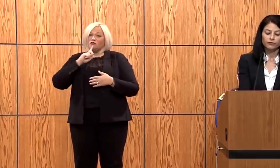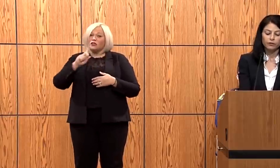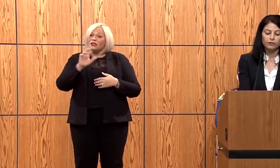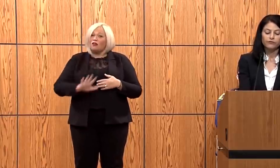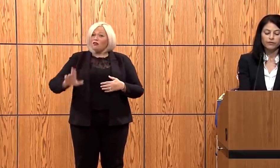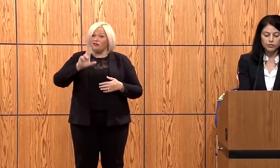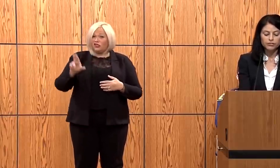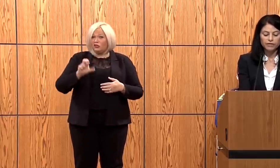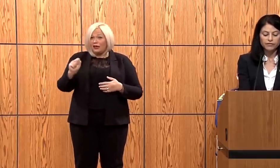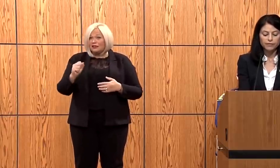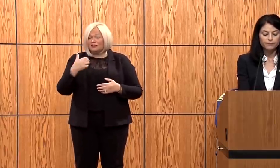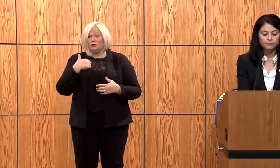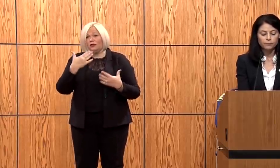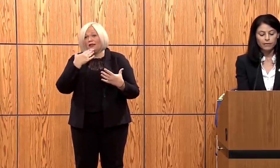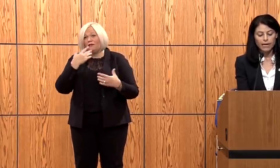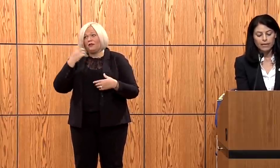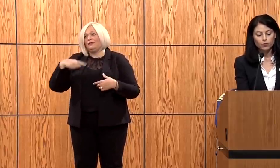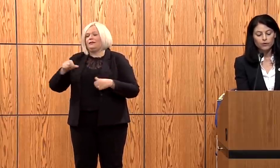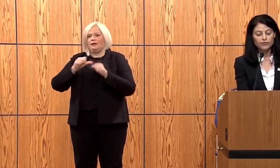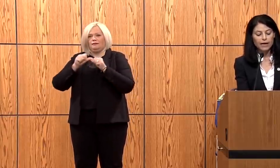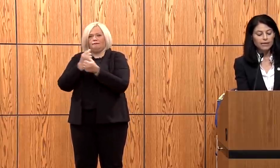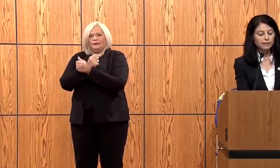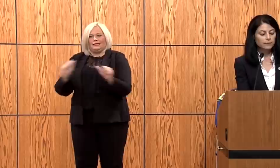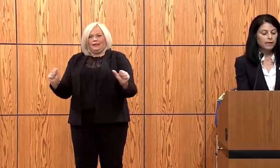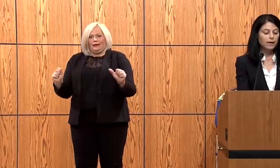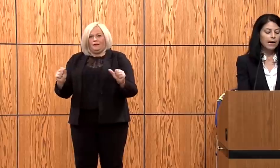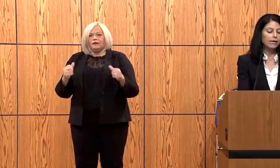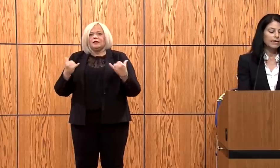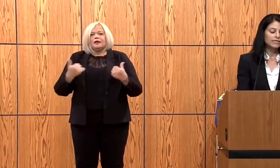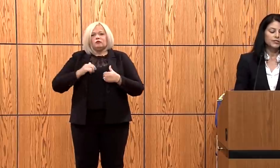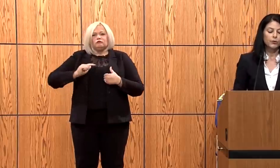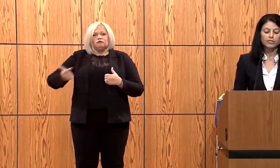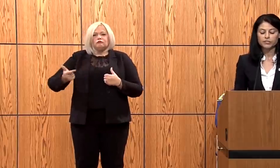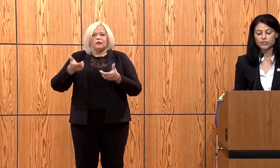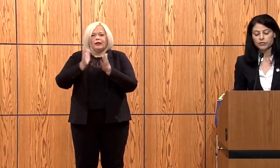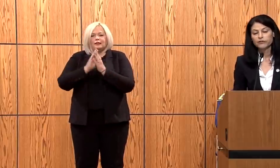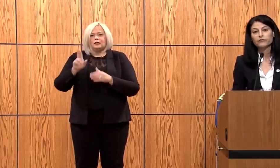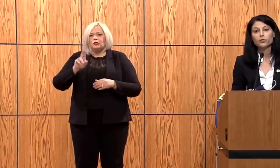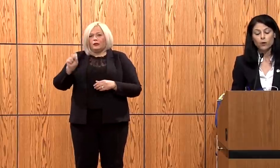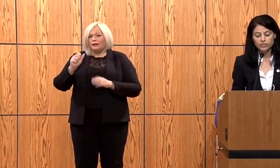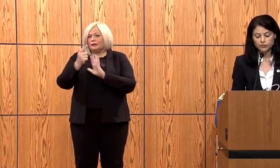ENFORCEMENT OFFICERS WHO WORKED ACROSS AGENCIES AND ACROSS STATE ACROSS AGENCIES AND ACROSS STATE LINES AND WE ARE VERY GRATEFUL LINES AND WE ARE VERY GRATEFUL FOR THEIR SAFETY.